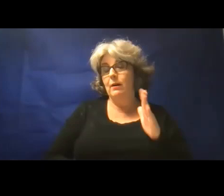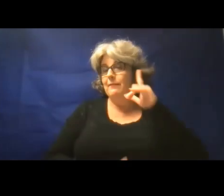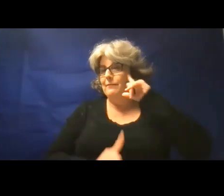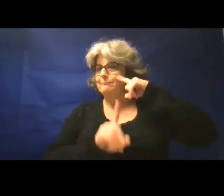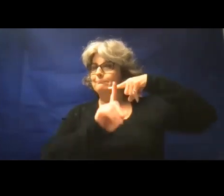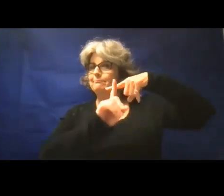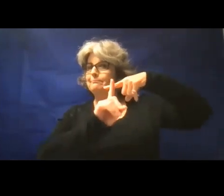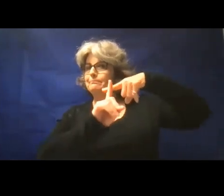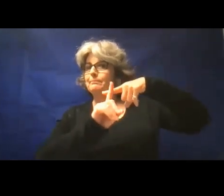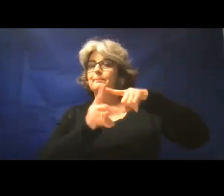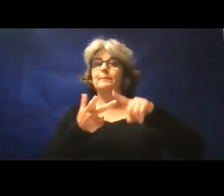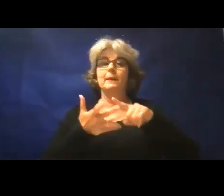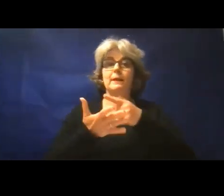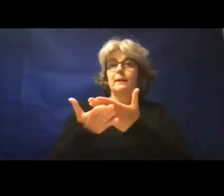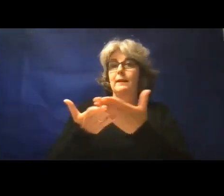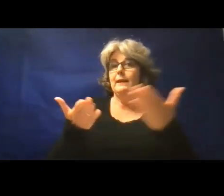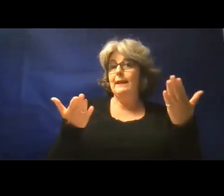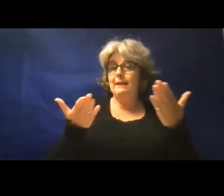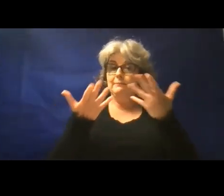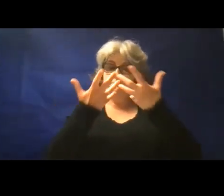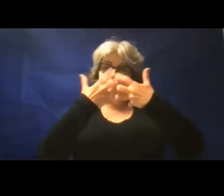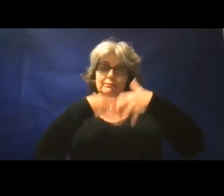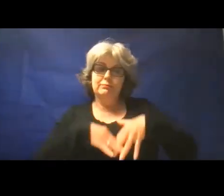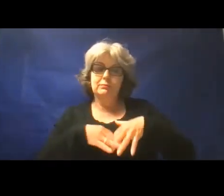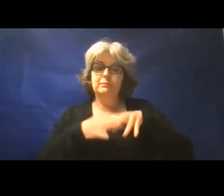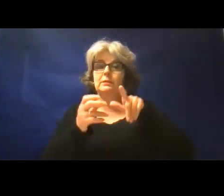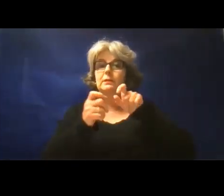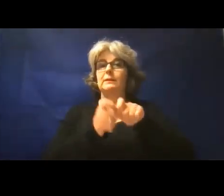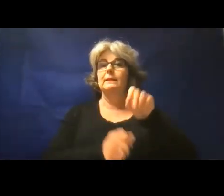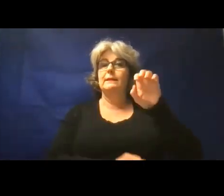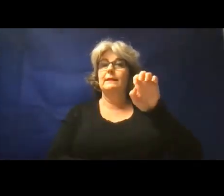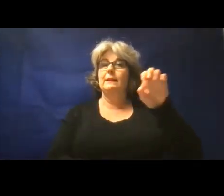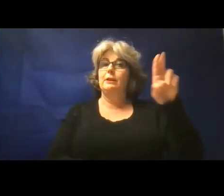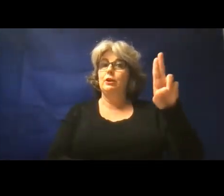and while details are still being worked out the E.U. has announced that it will begin lifting